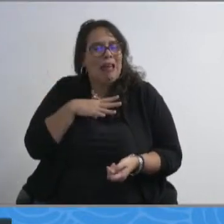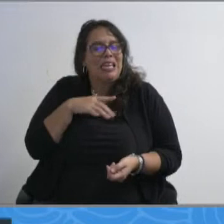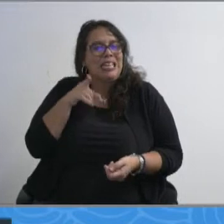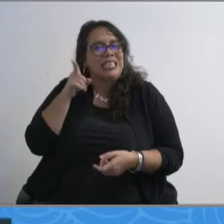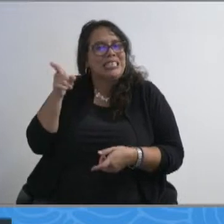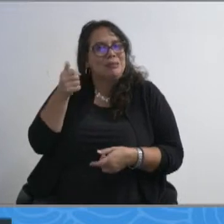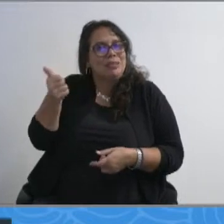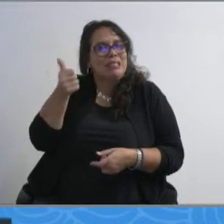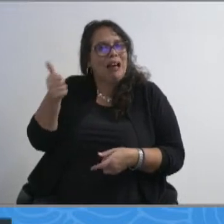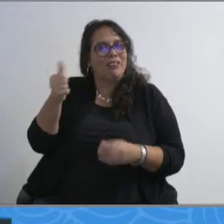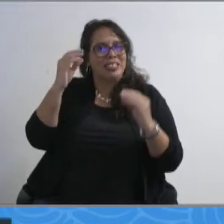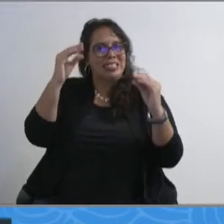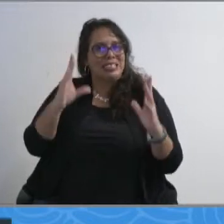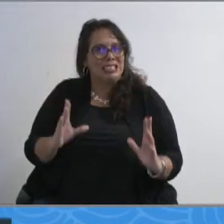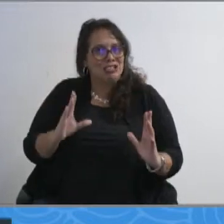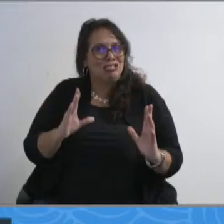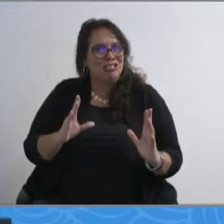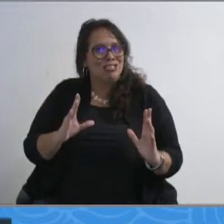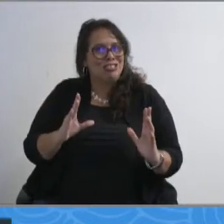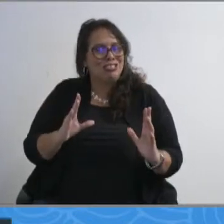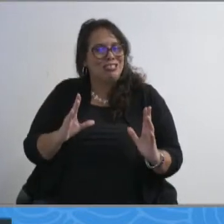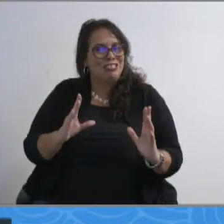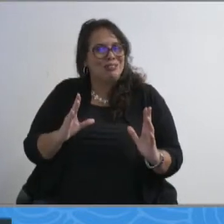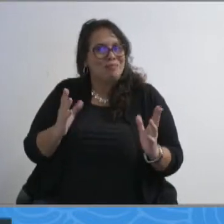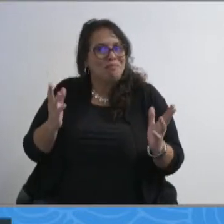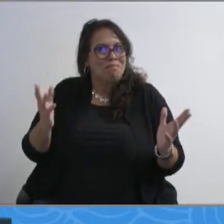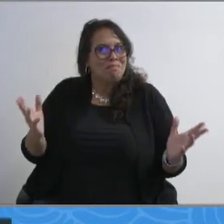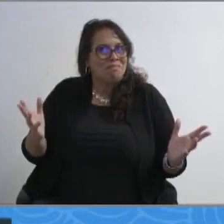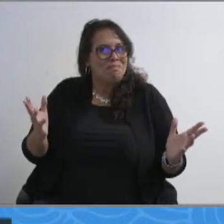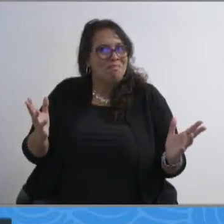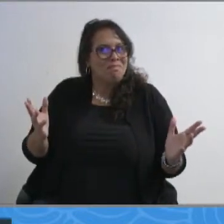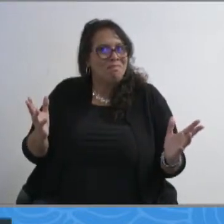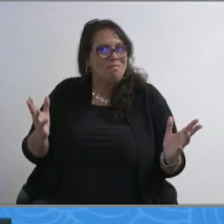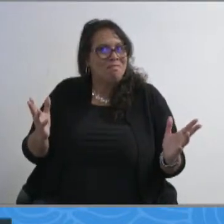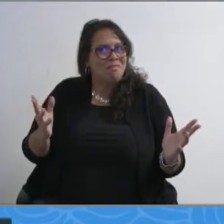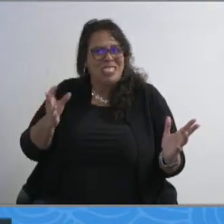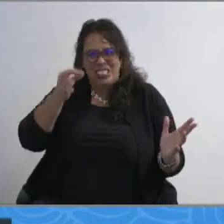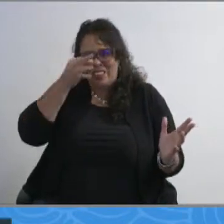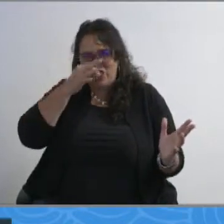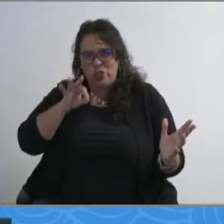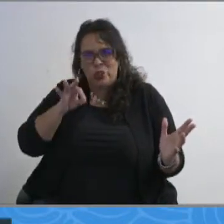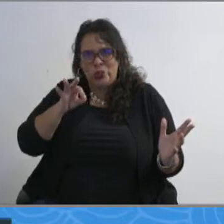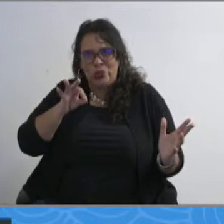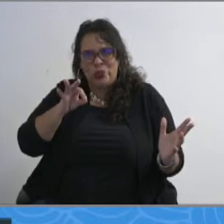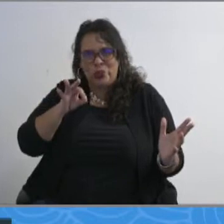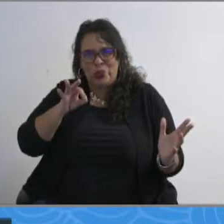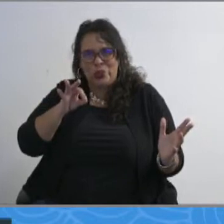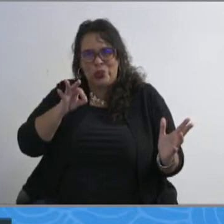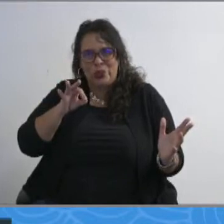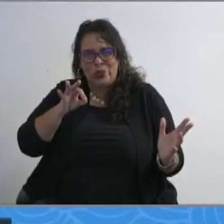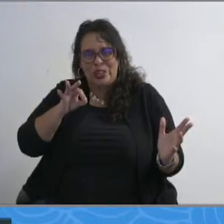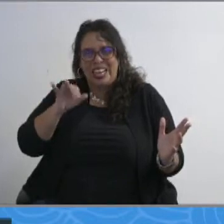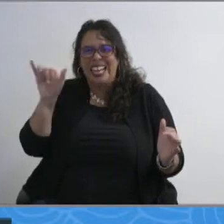And he's an anomaly, okay? He's an anomaly. He's a unicorn.